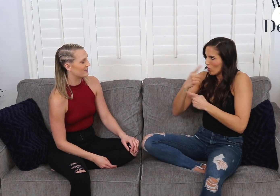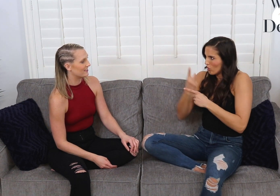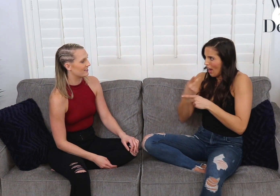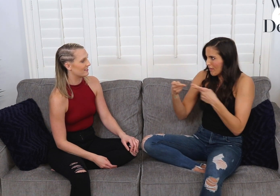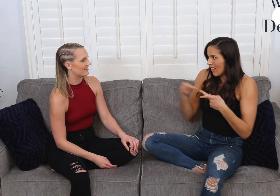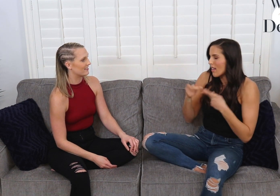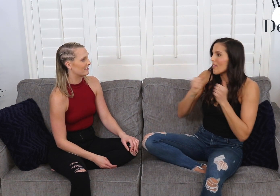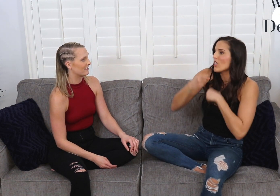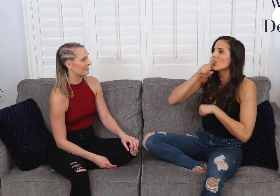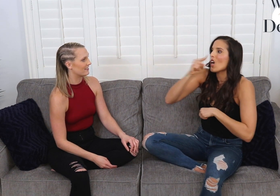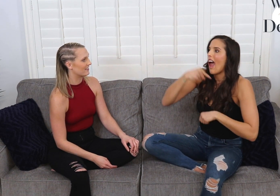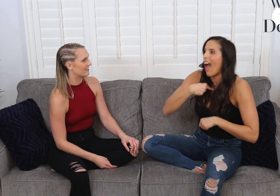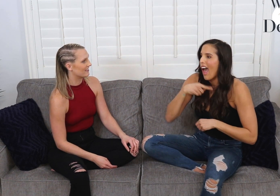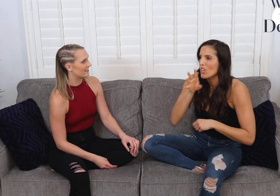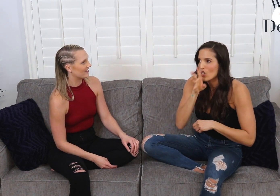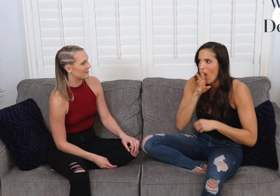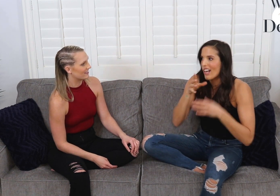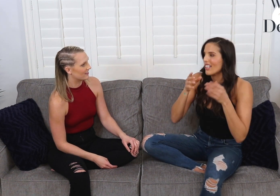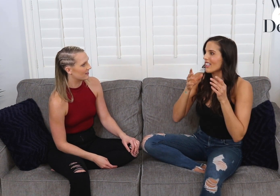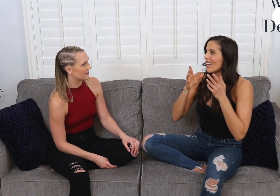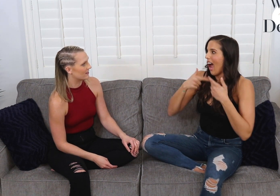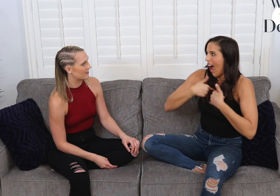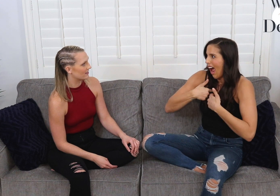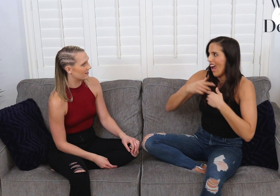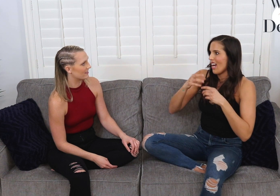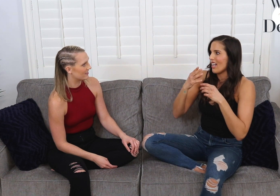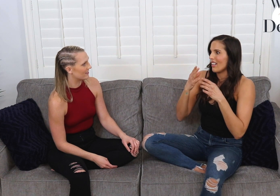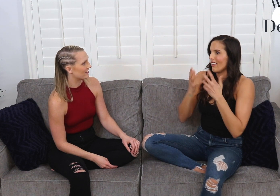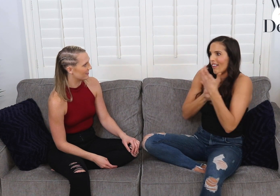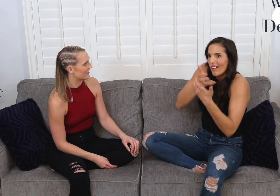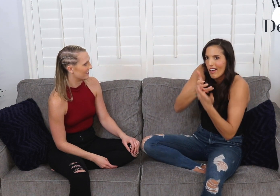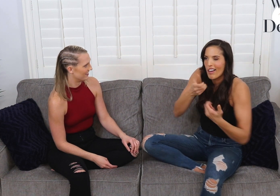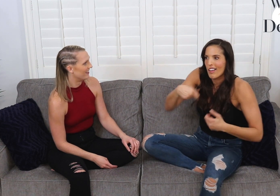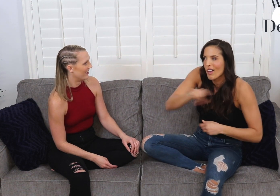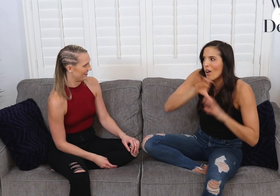or sit in the right place and make sure I speak clearly.